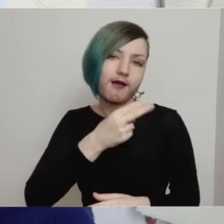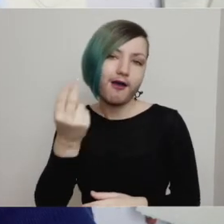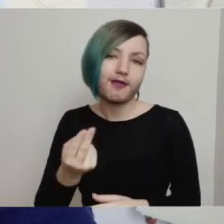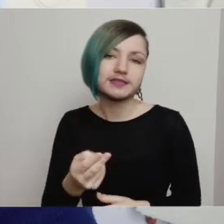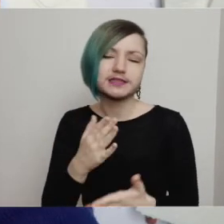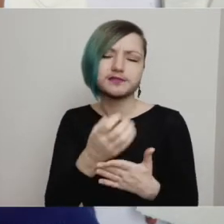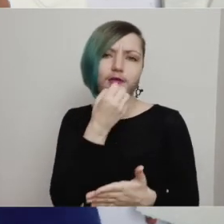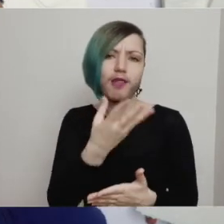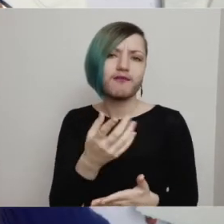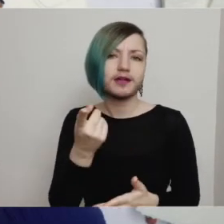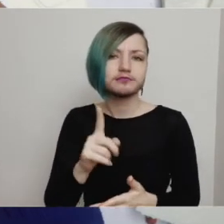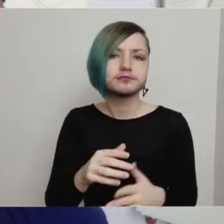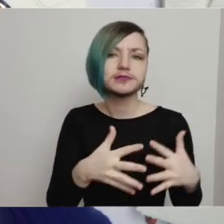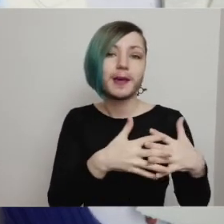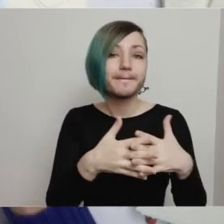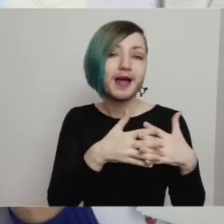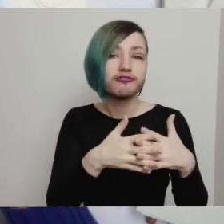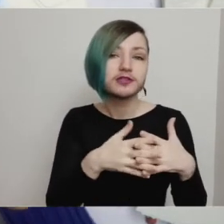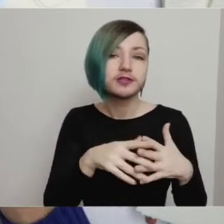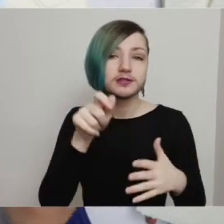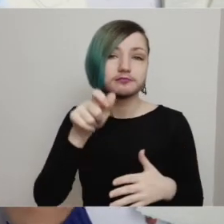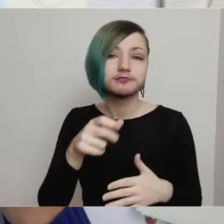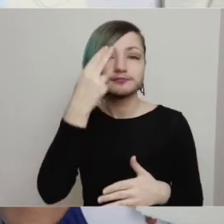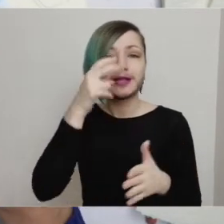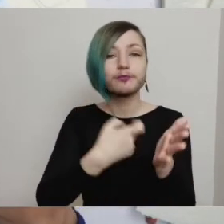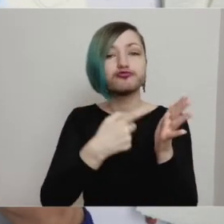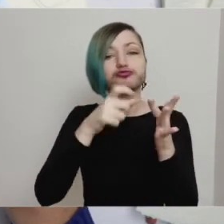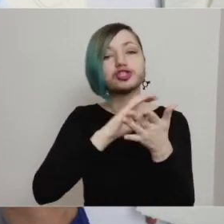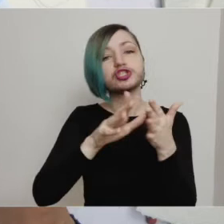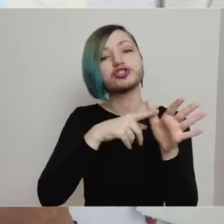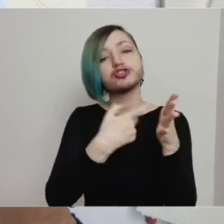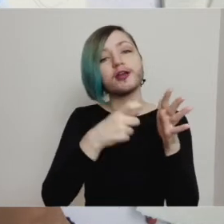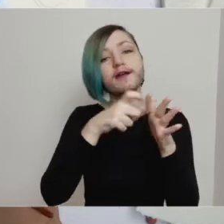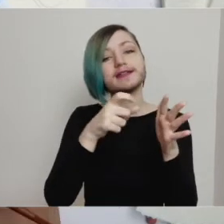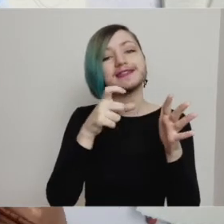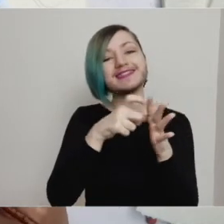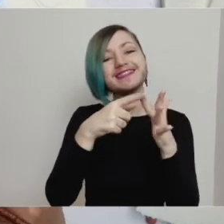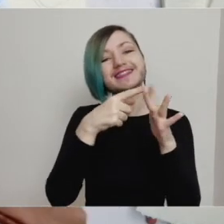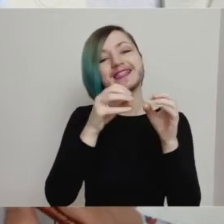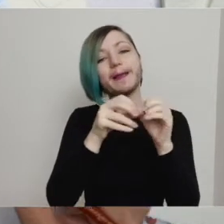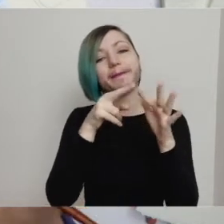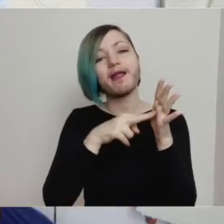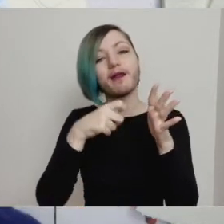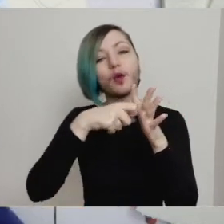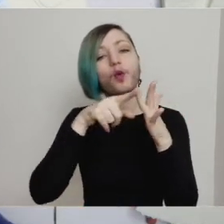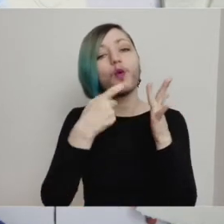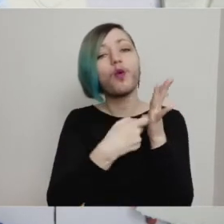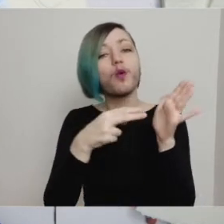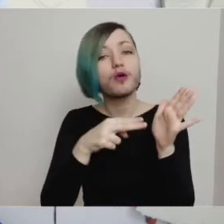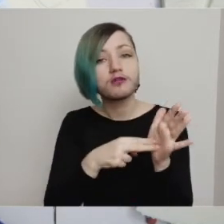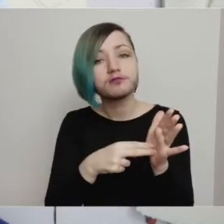is an american called Richard Diebenkorn and some of his work he made